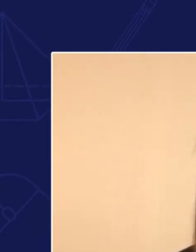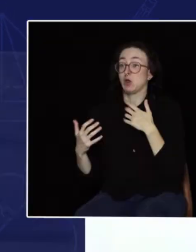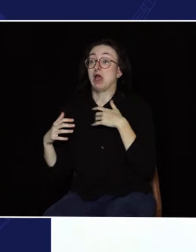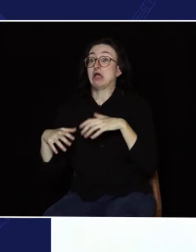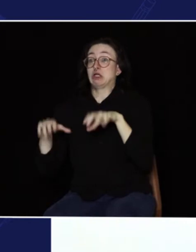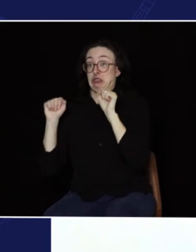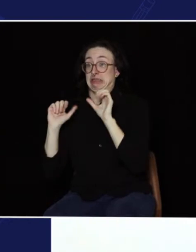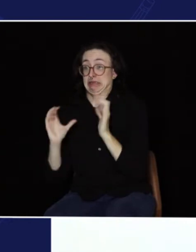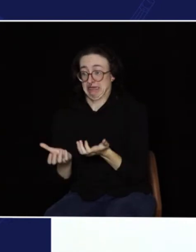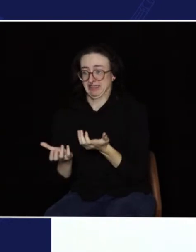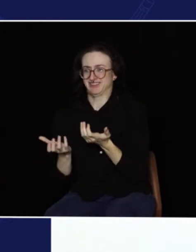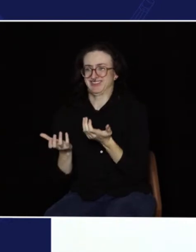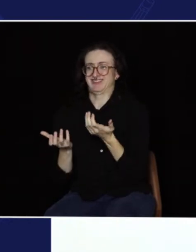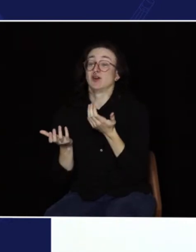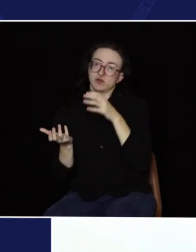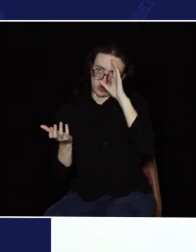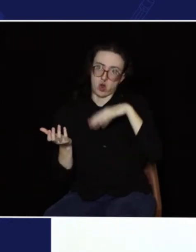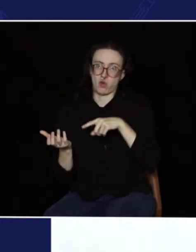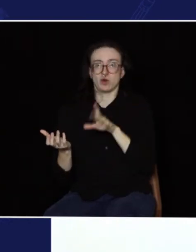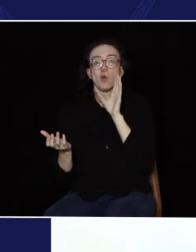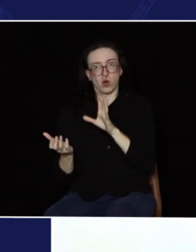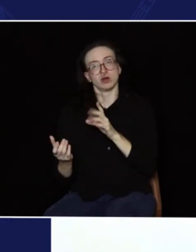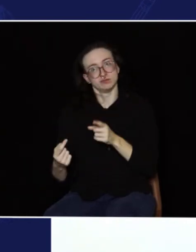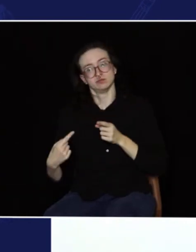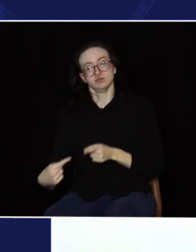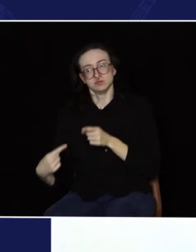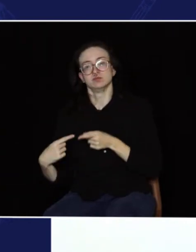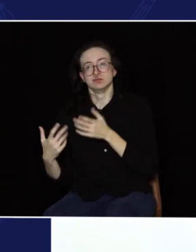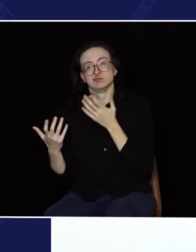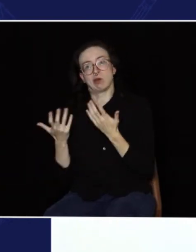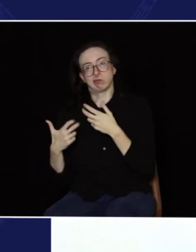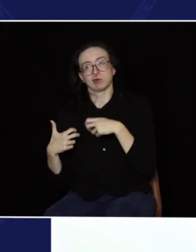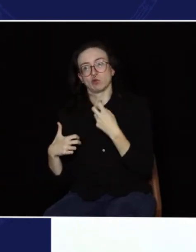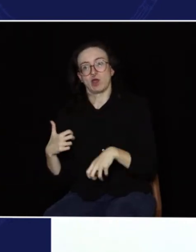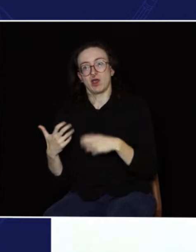[YABSERA:] And I took the class... knowing that it was probably going to be hard for me, like,